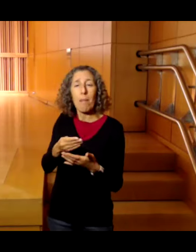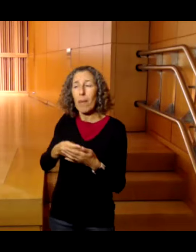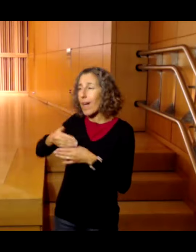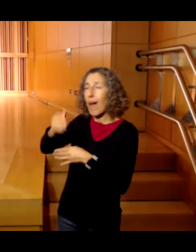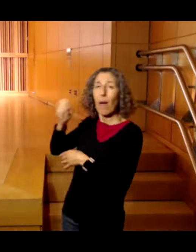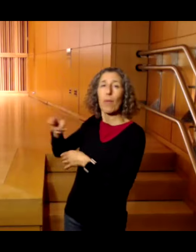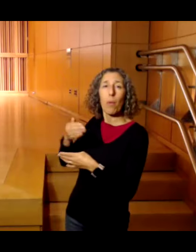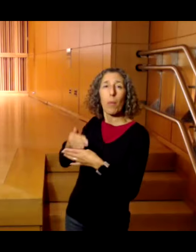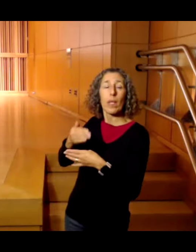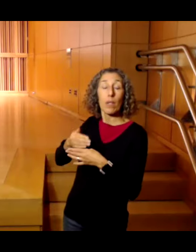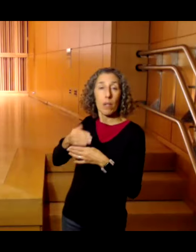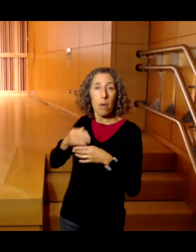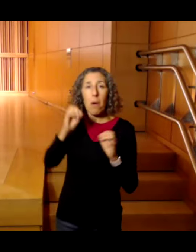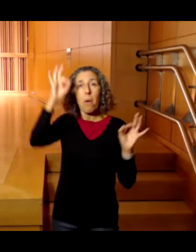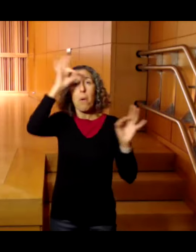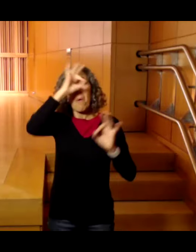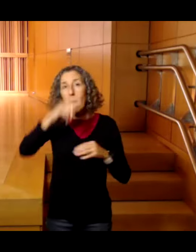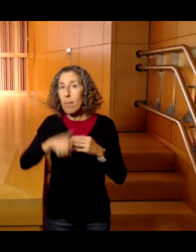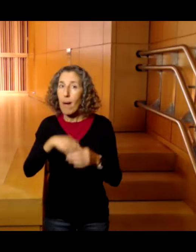And I therefore not only felt that I was dirty.